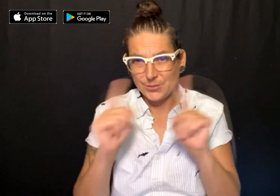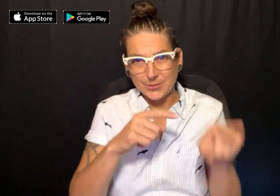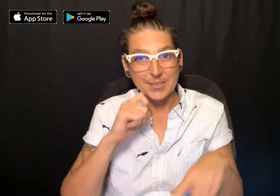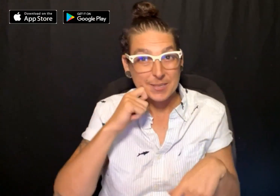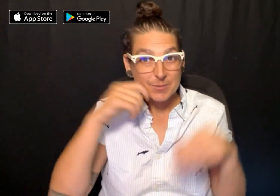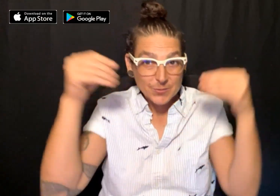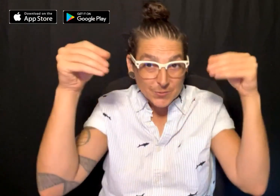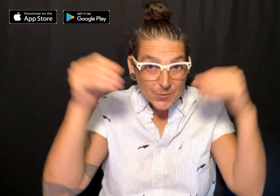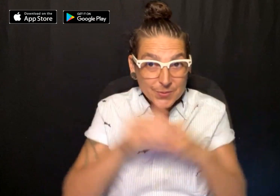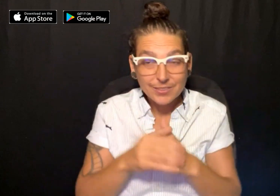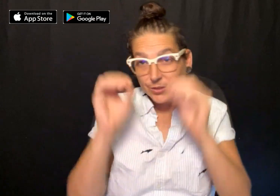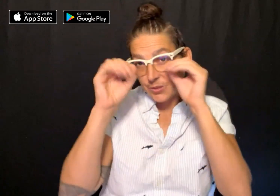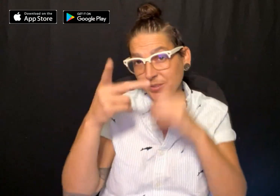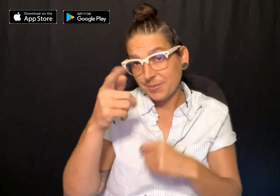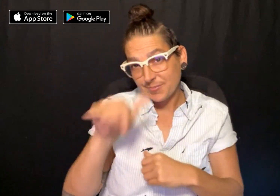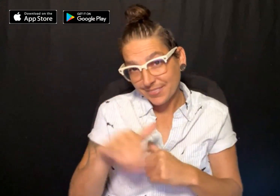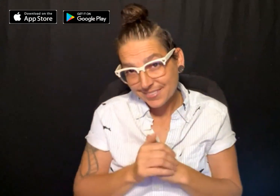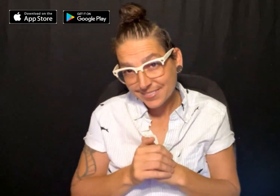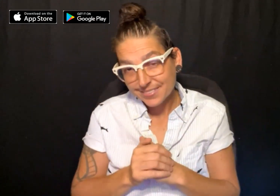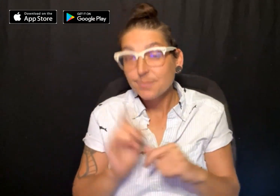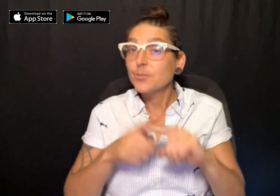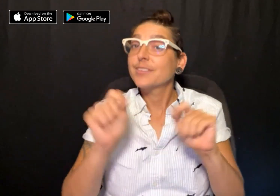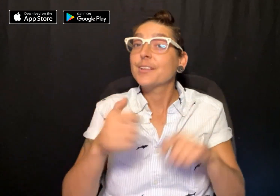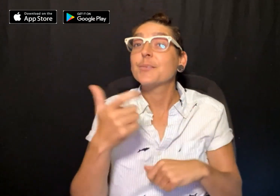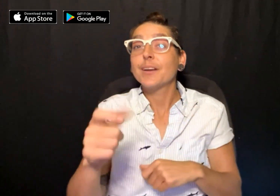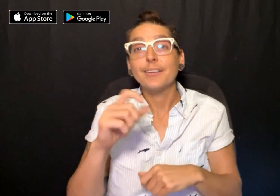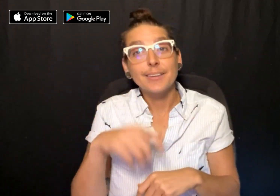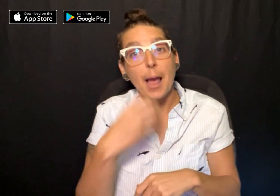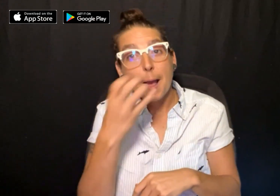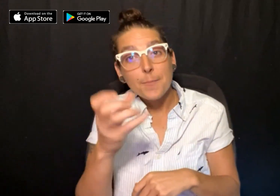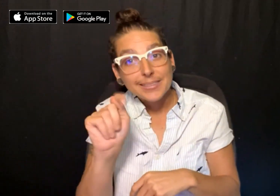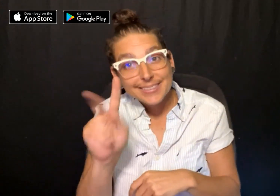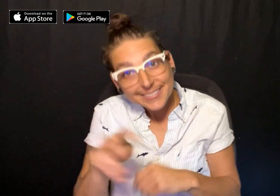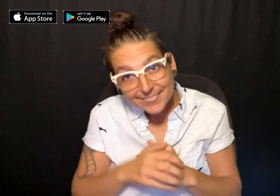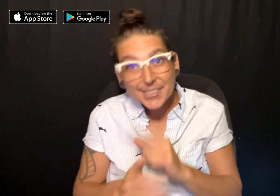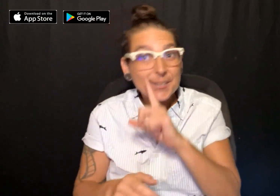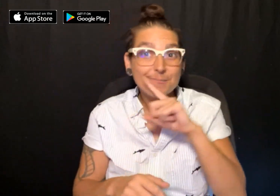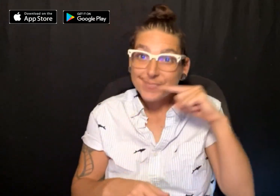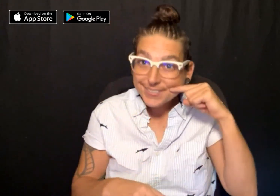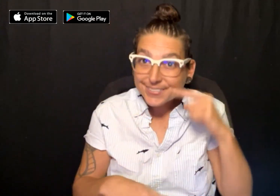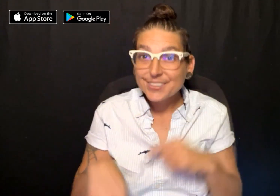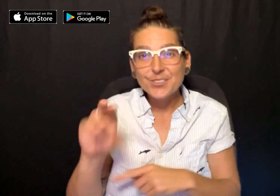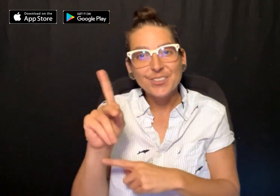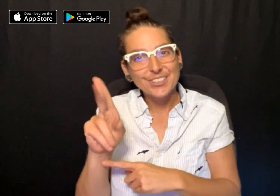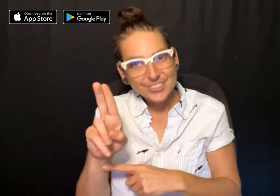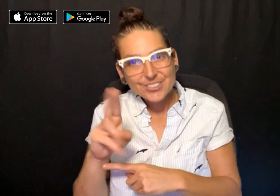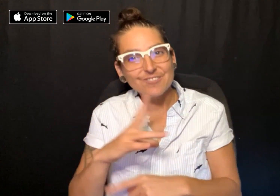or Google play store on your smart phone and you can also watch on Apple TV Amazon and Roku